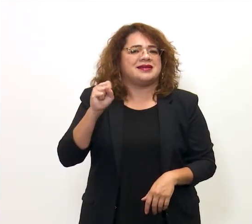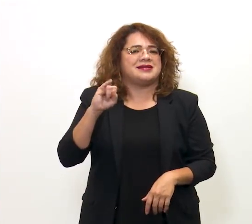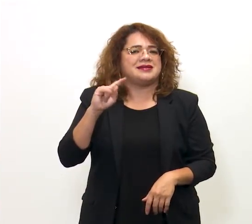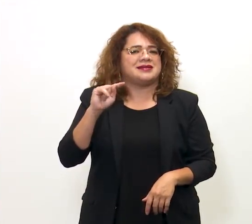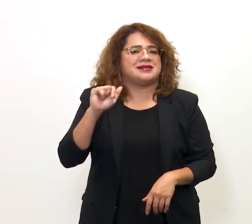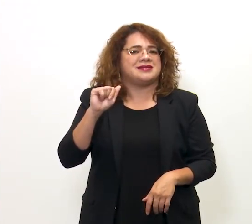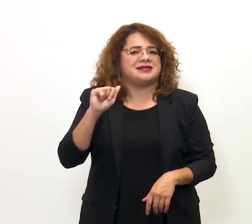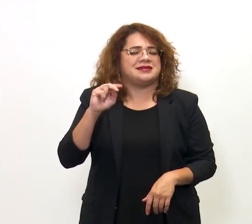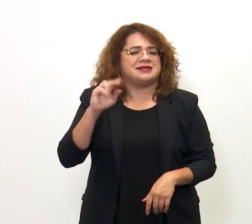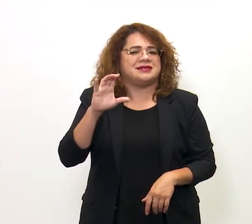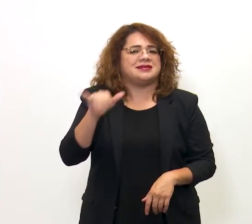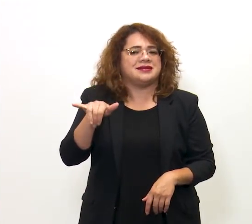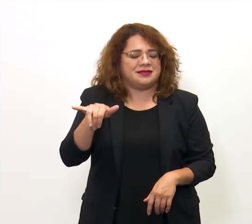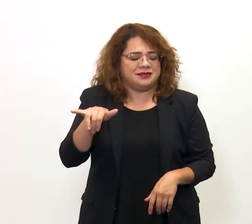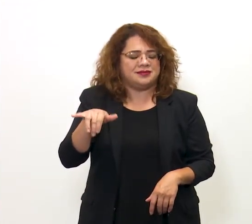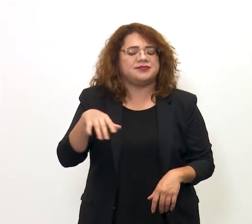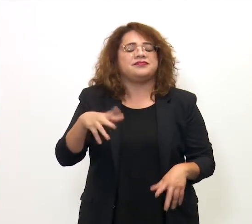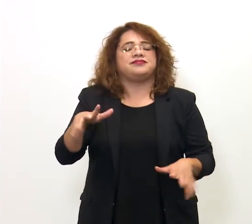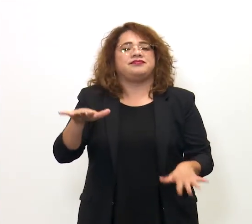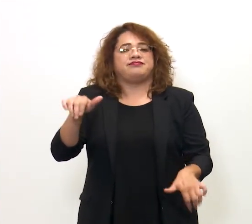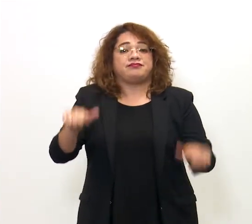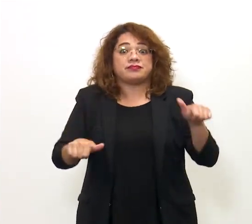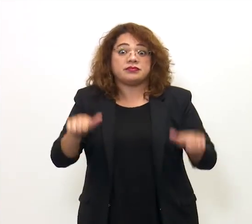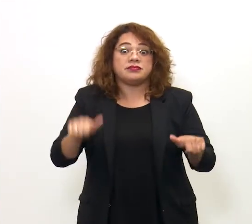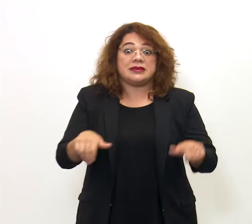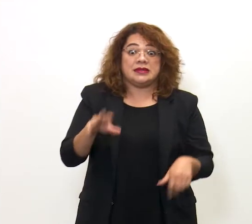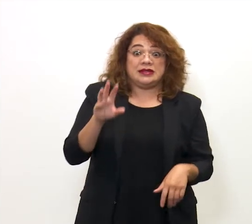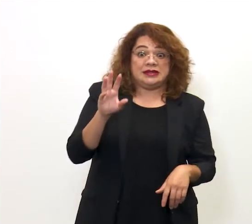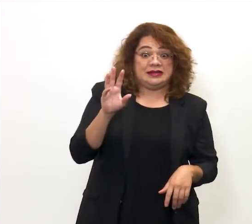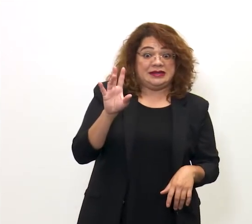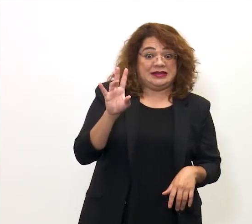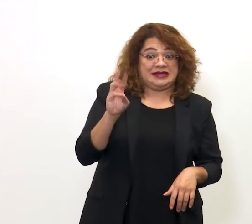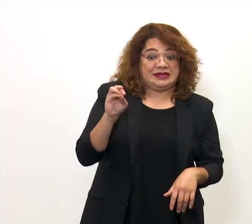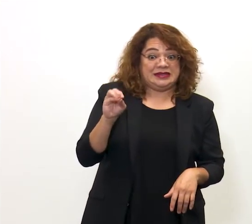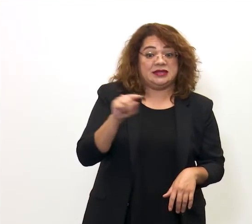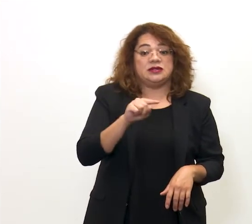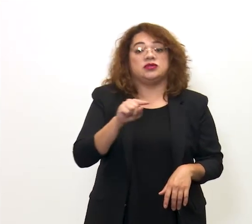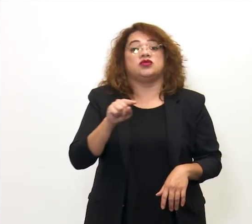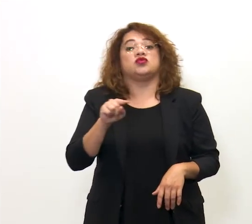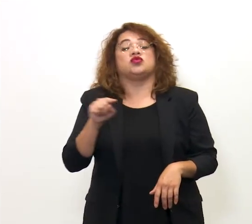is going to be very hard and we're on our way now once we get past 60 here